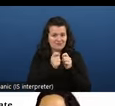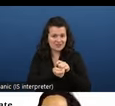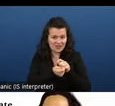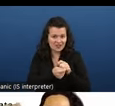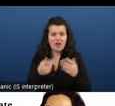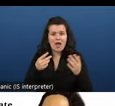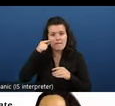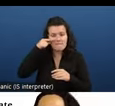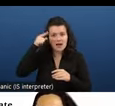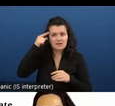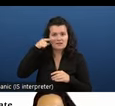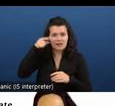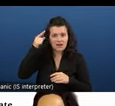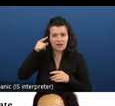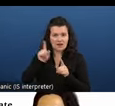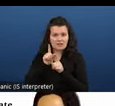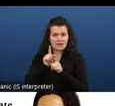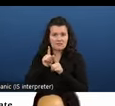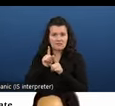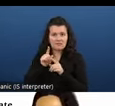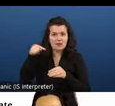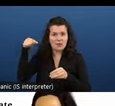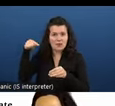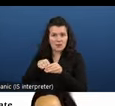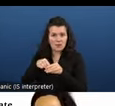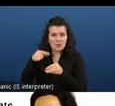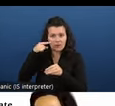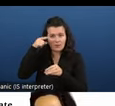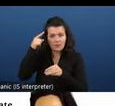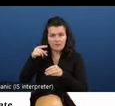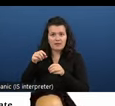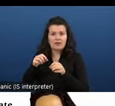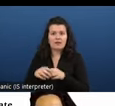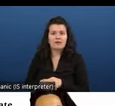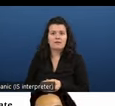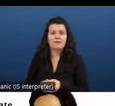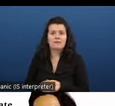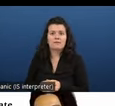it can be stored within the retail environment because sometimes they have, they arrived